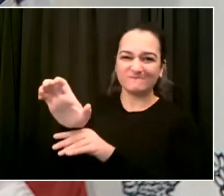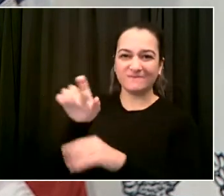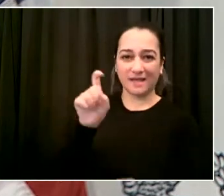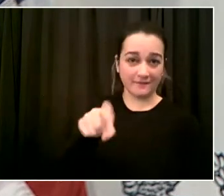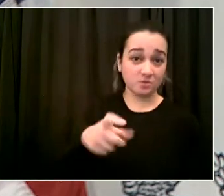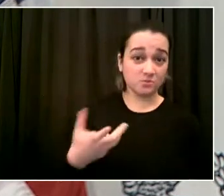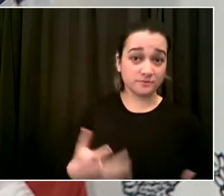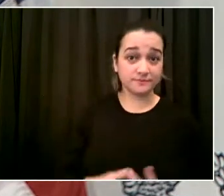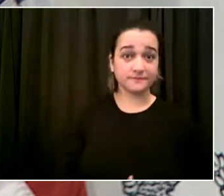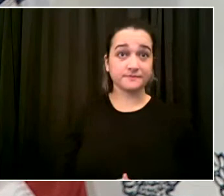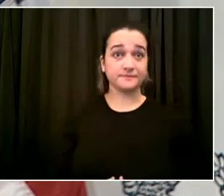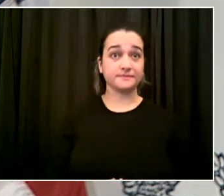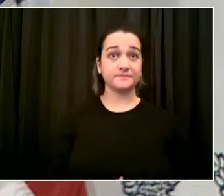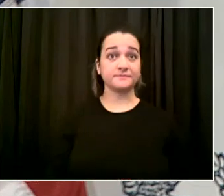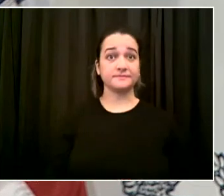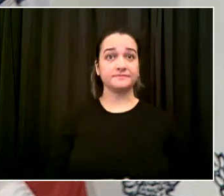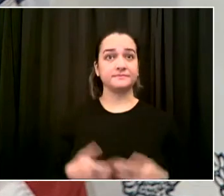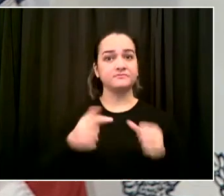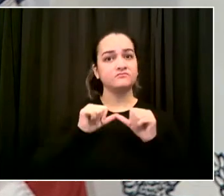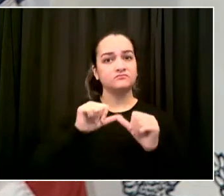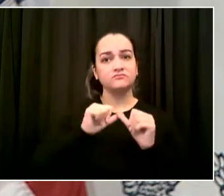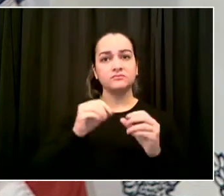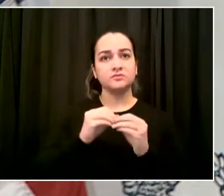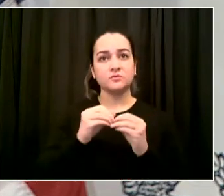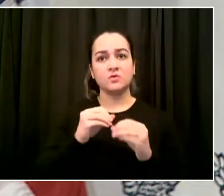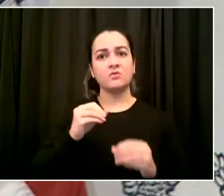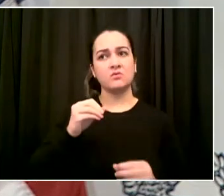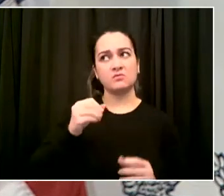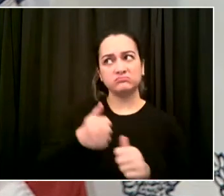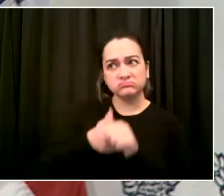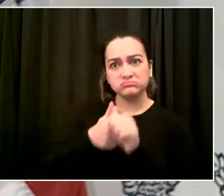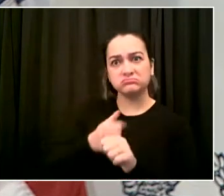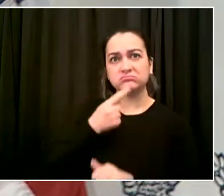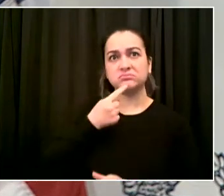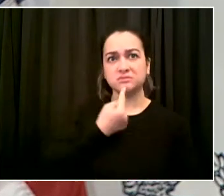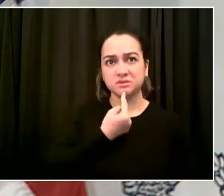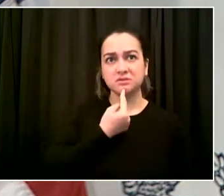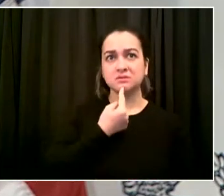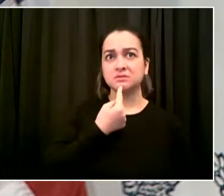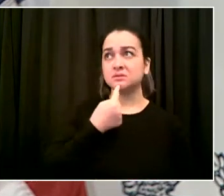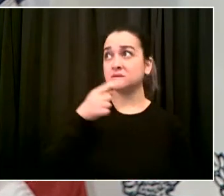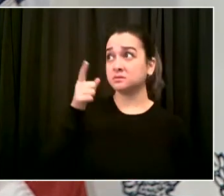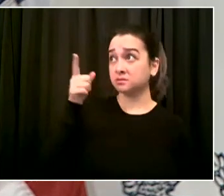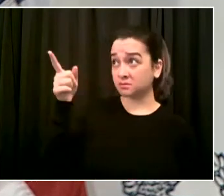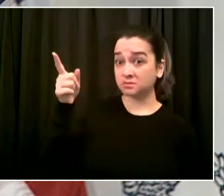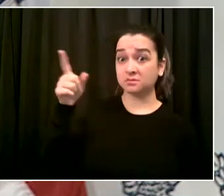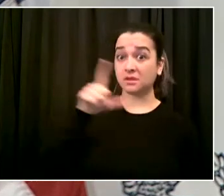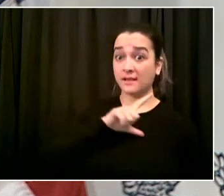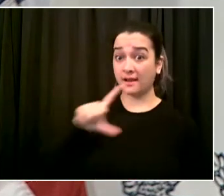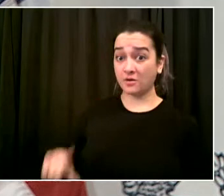BEEN INVOLVED WITH AS WELL AS HOMELESS SERVICES. I WANT TO MAKE